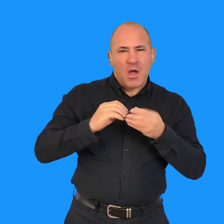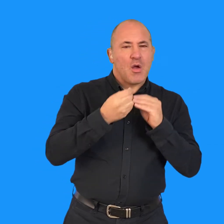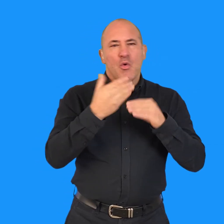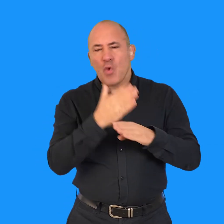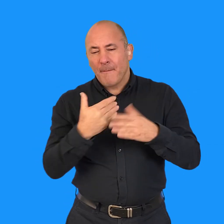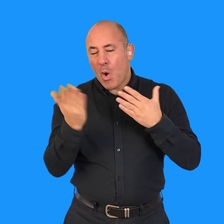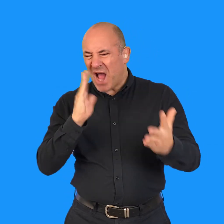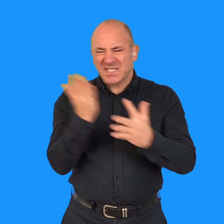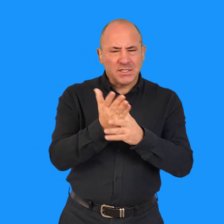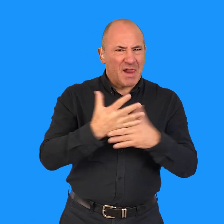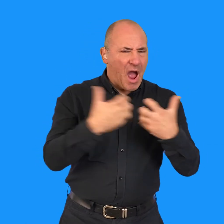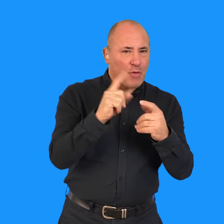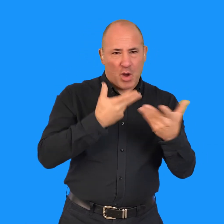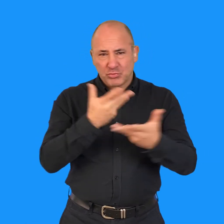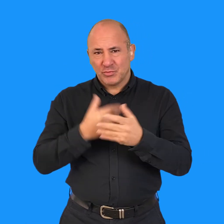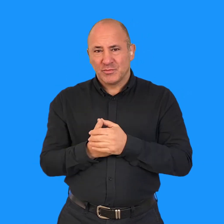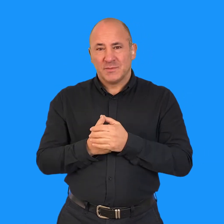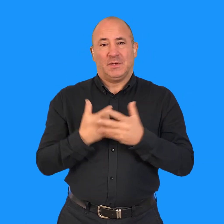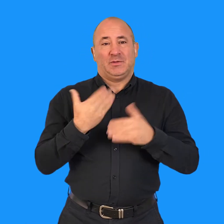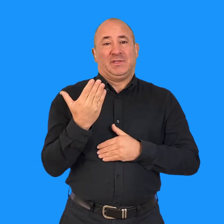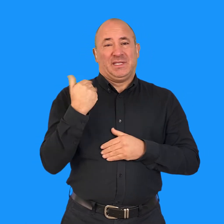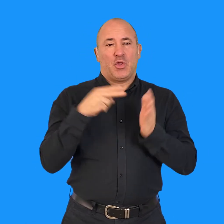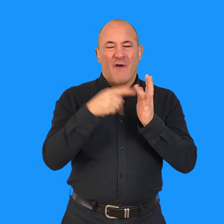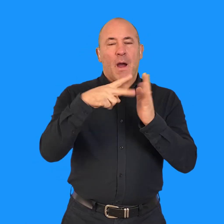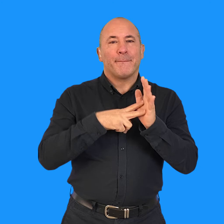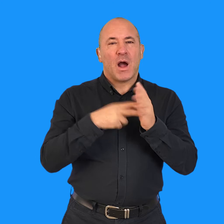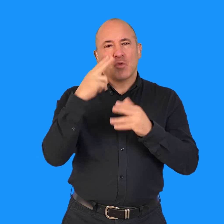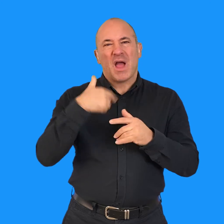around what would make the work even more accessible.